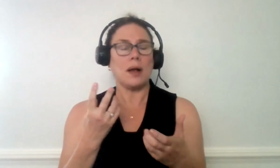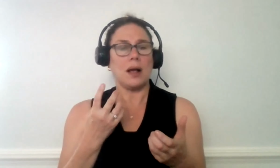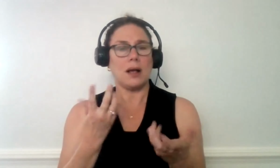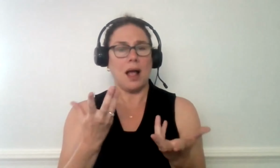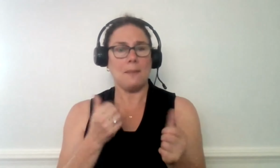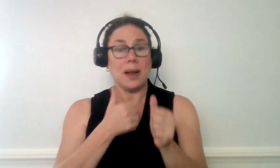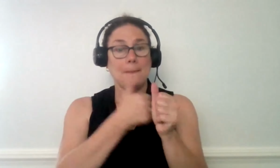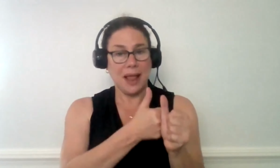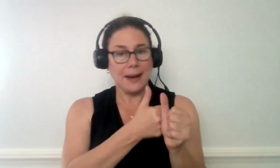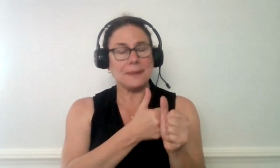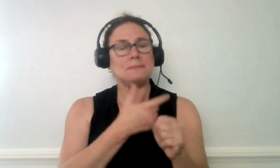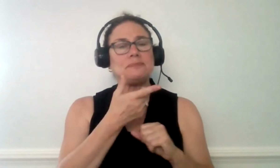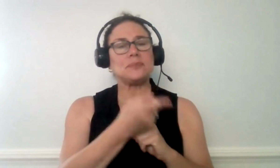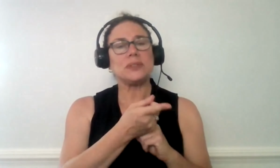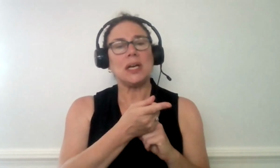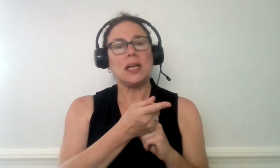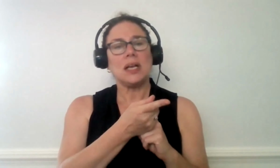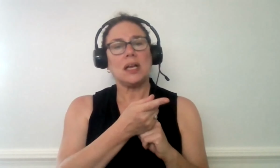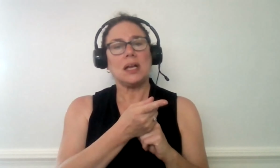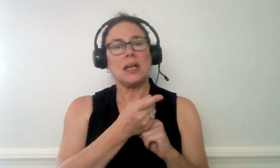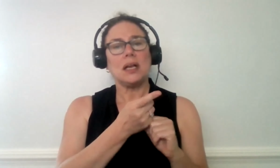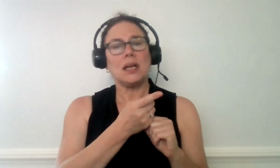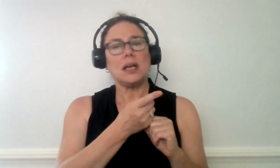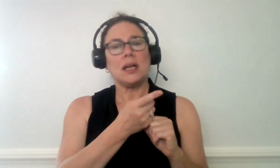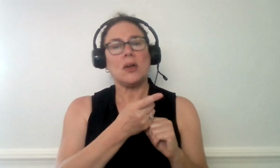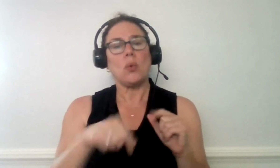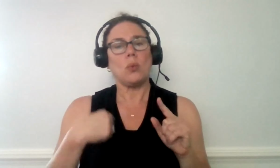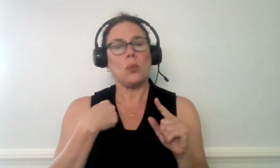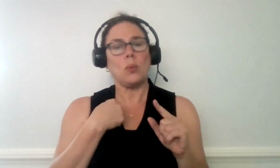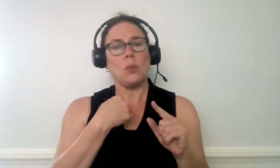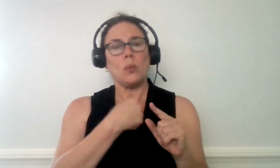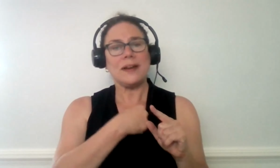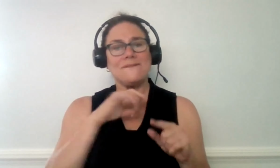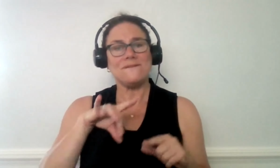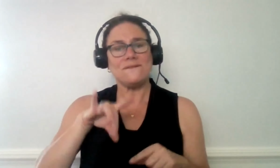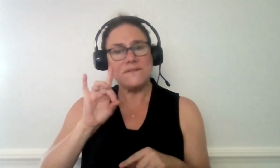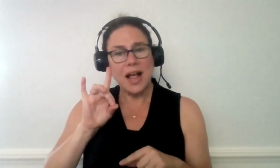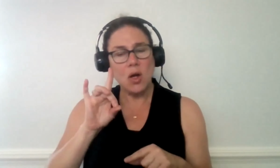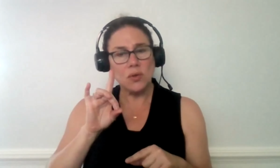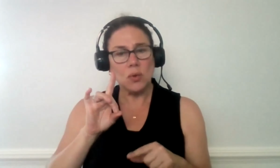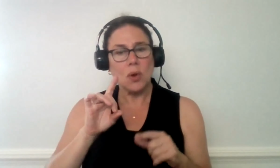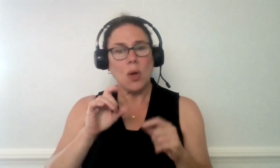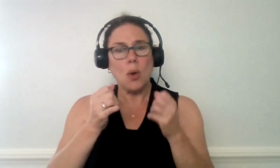And we have found that when not wearing masks, even with macro biology courses,